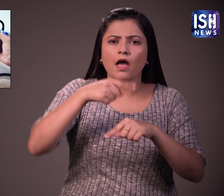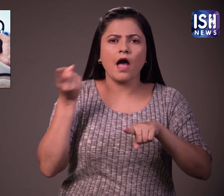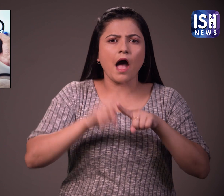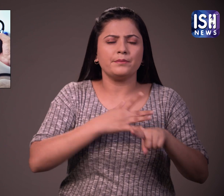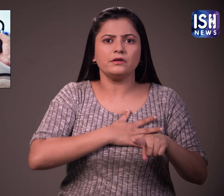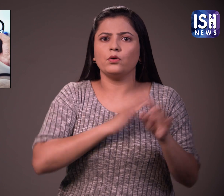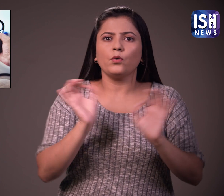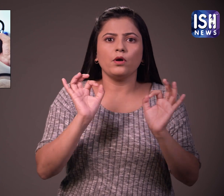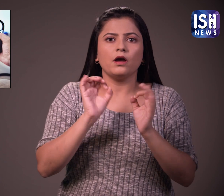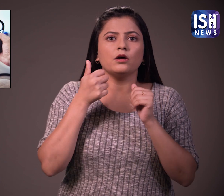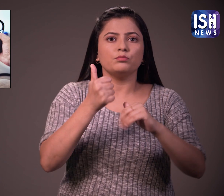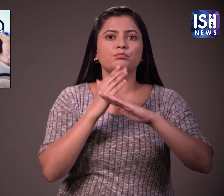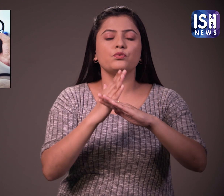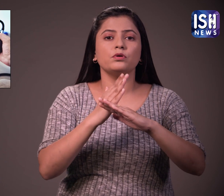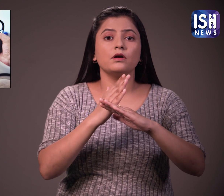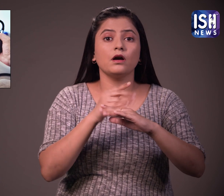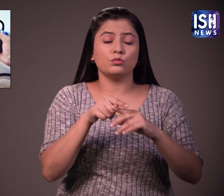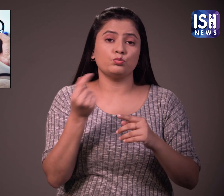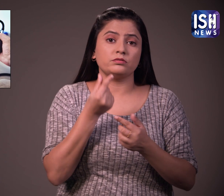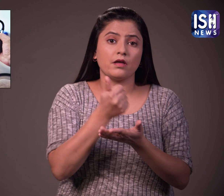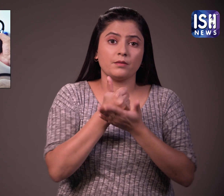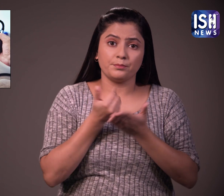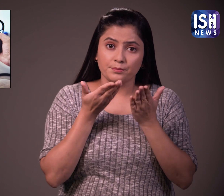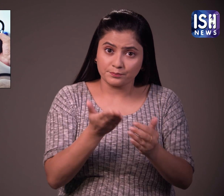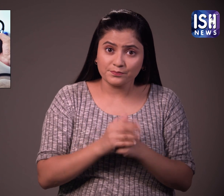and prevents the risk of heart attack.